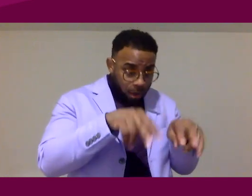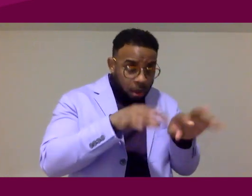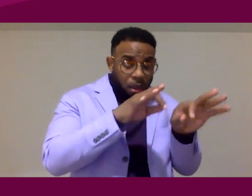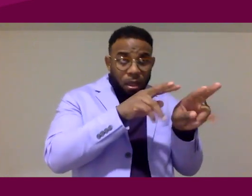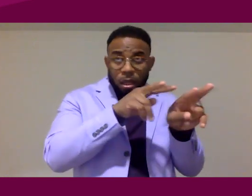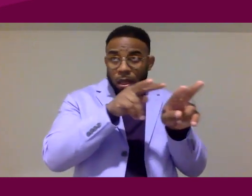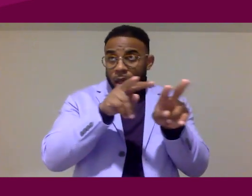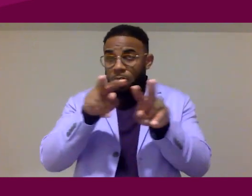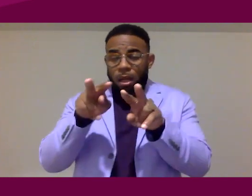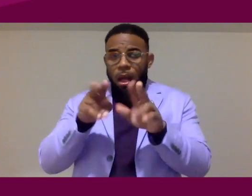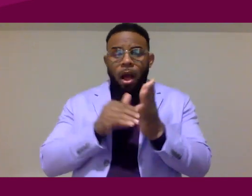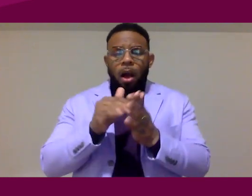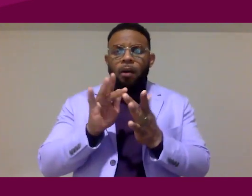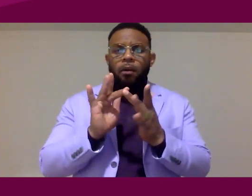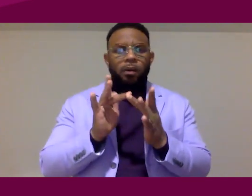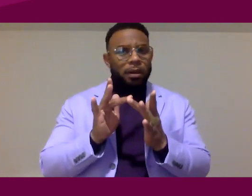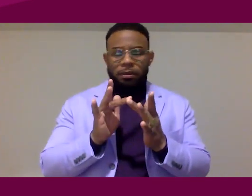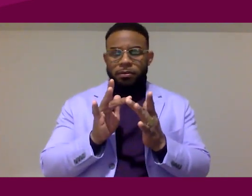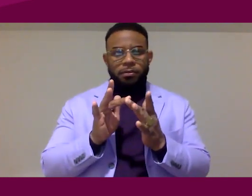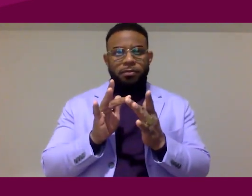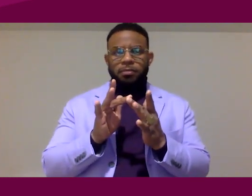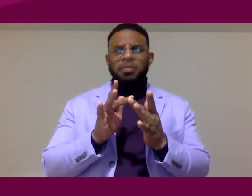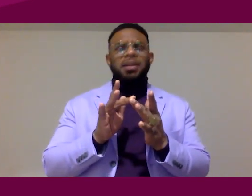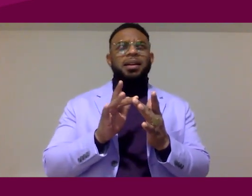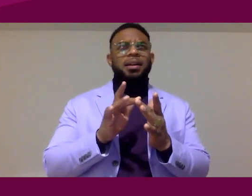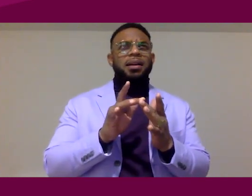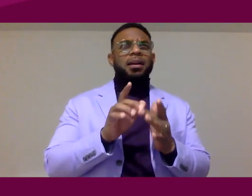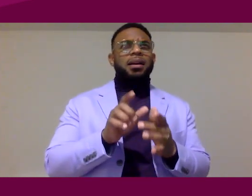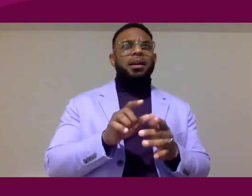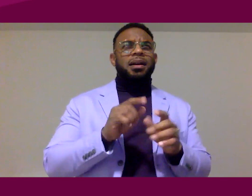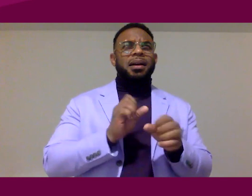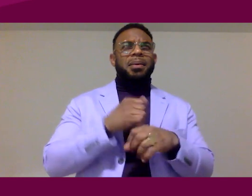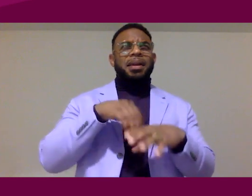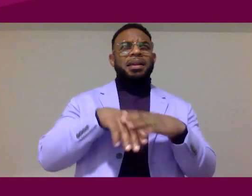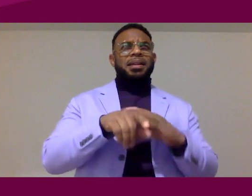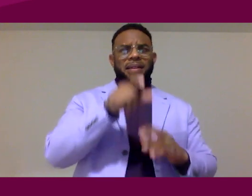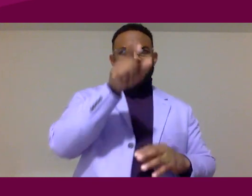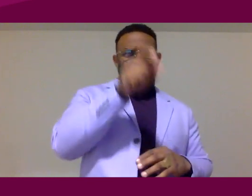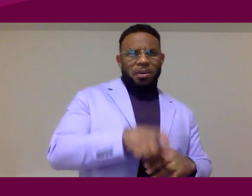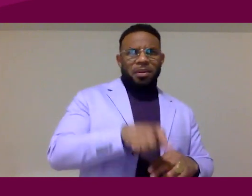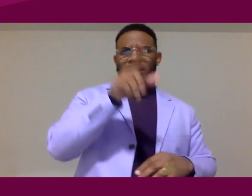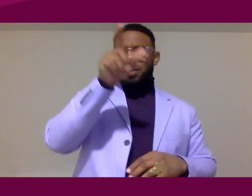And often websites are made into various columns.